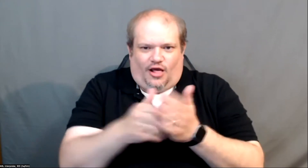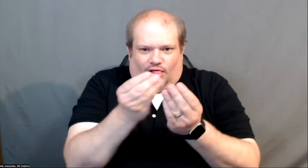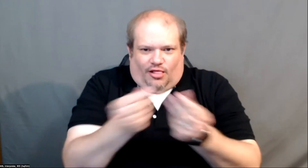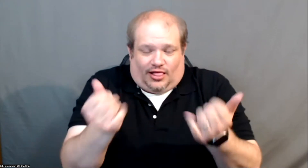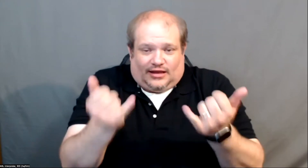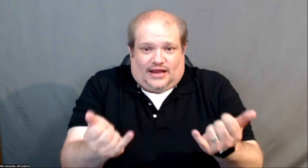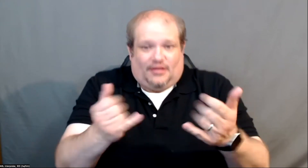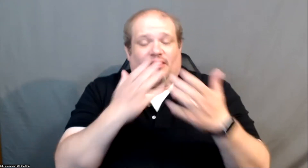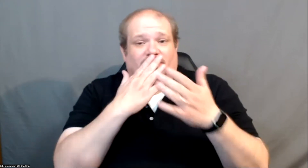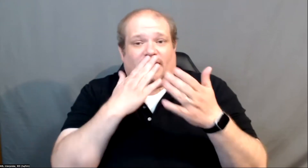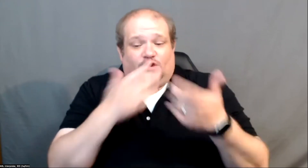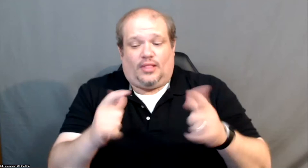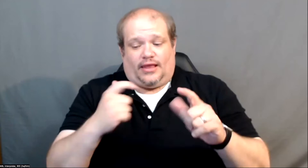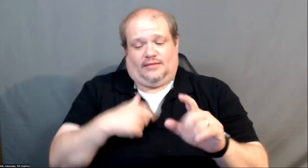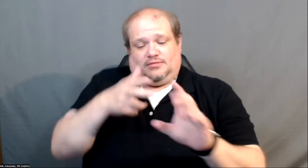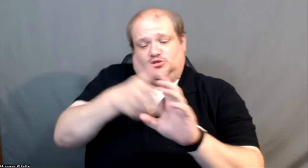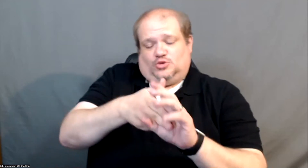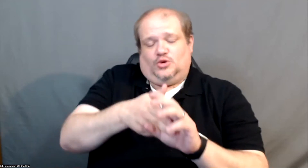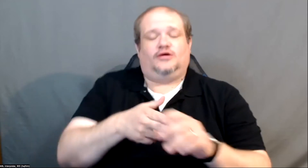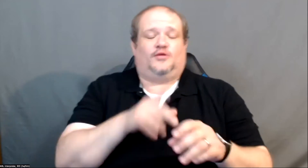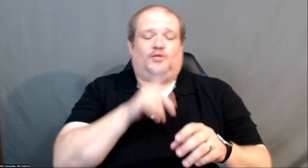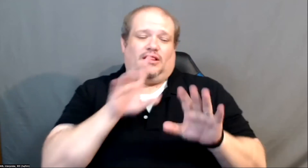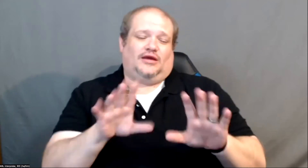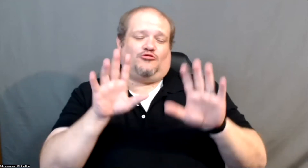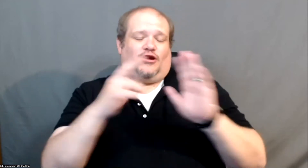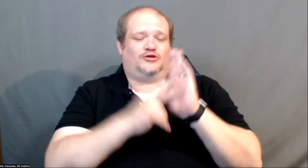Thank you so much for having me. And it's great to be reading in such wonderful company.